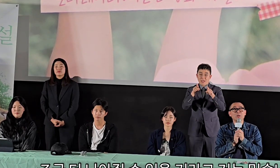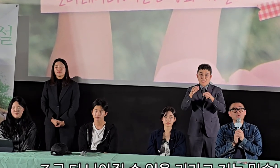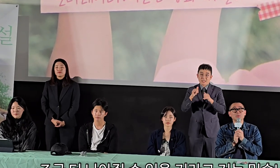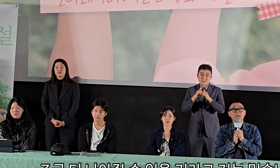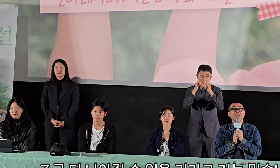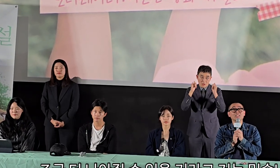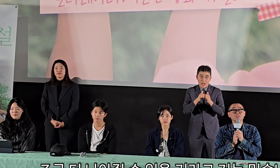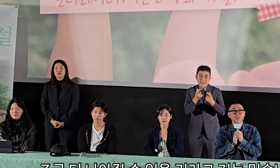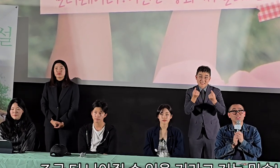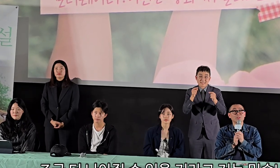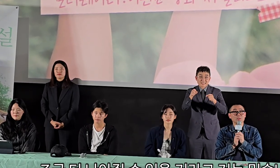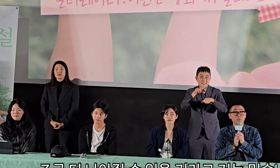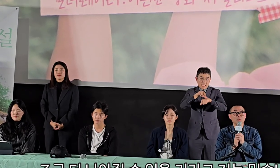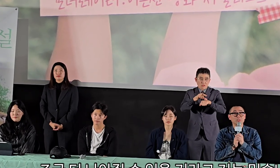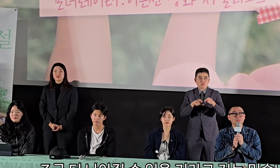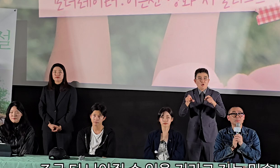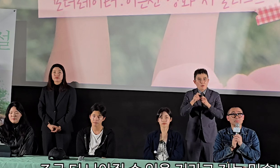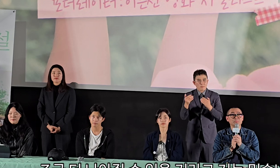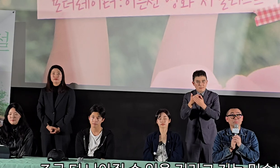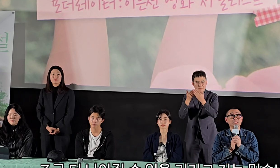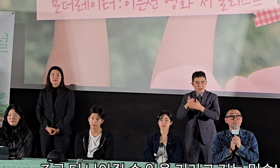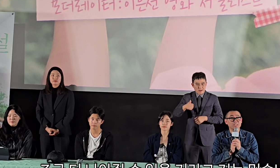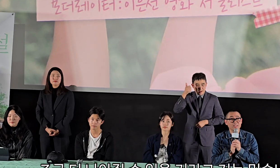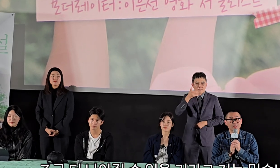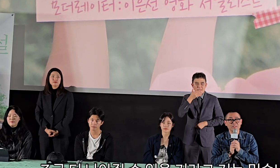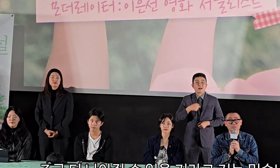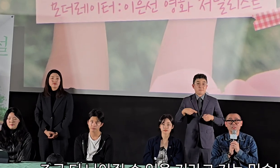our society and the time we live together just like your small efforts.